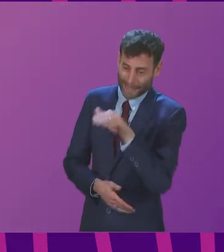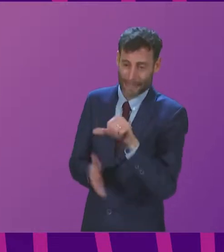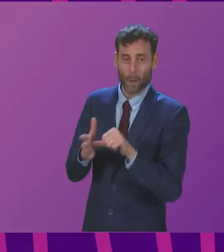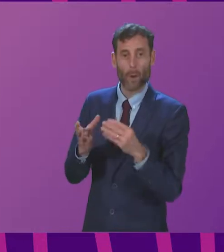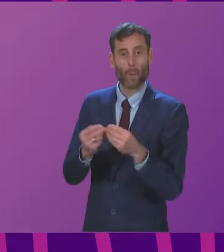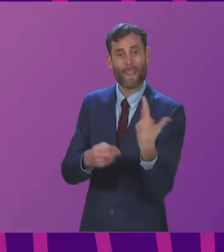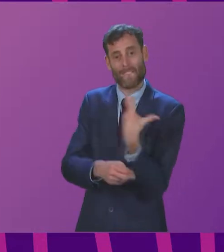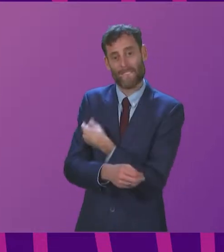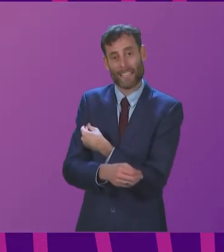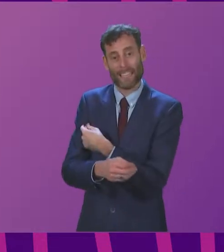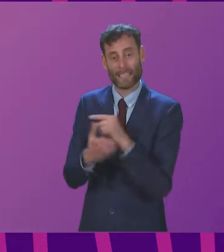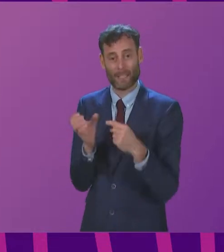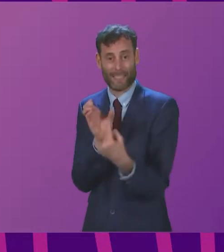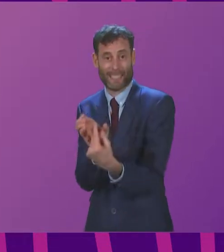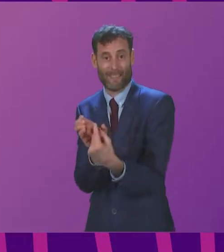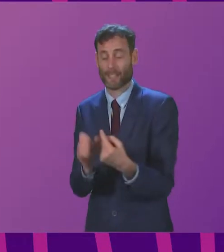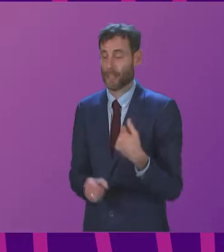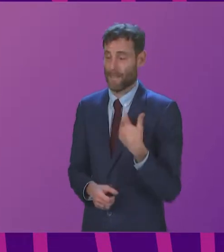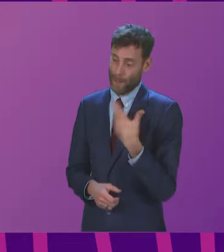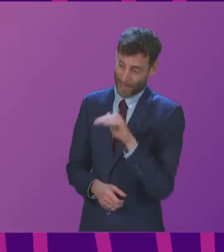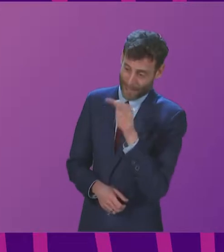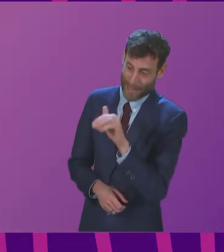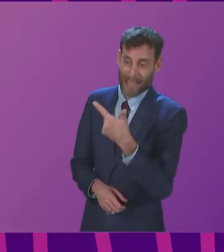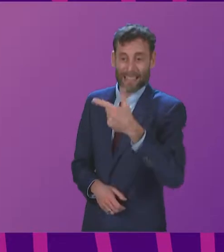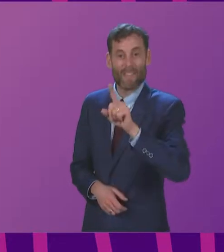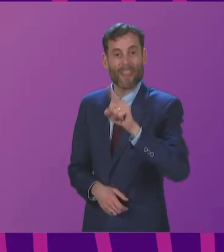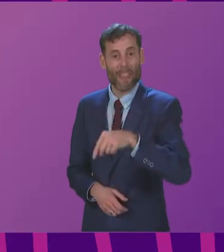as well as flagging 7,000 outstanding incorrectly recorded vaccination records.